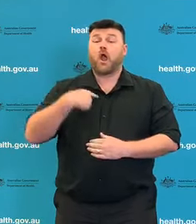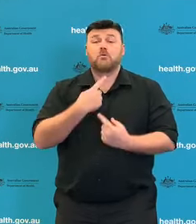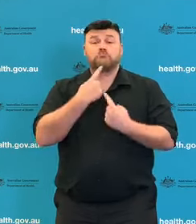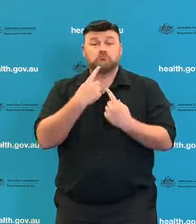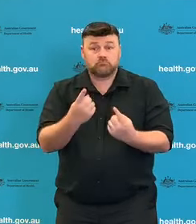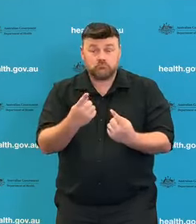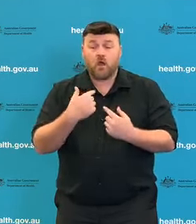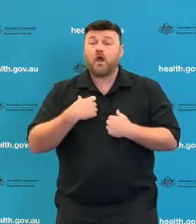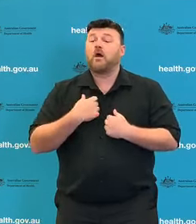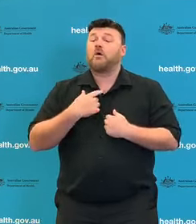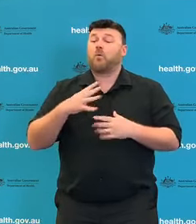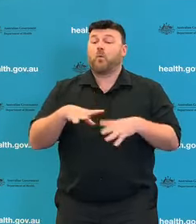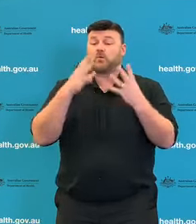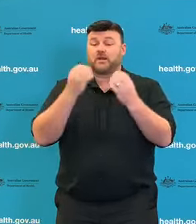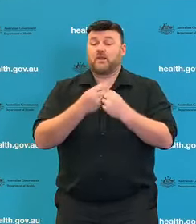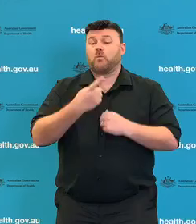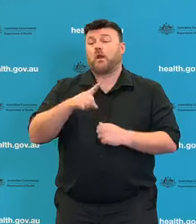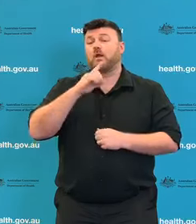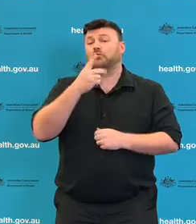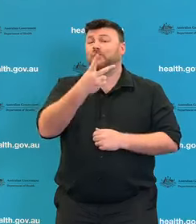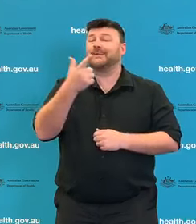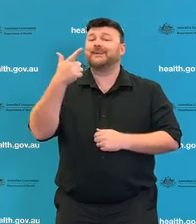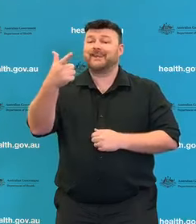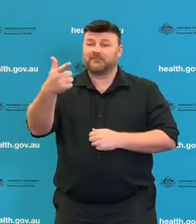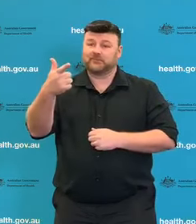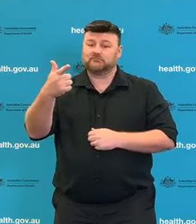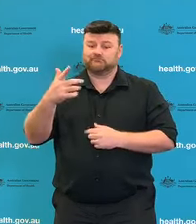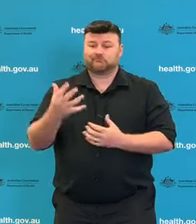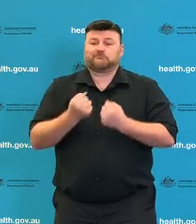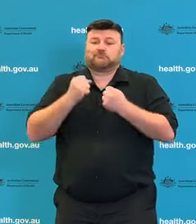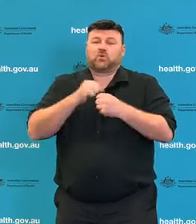127 cases reported in the last 24 hours that